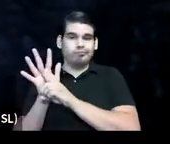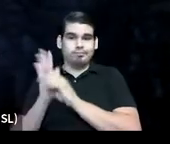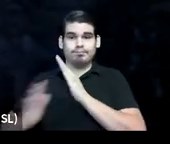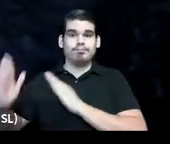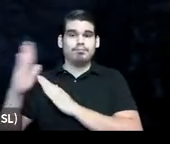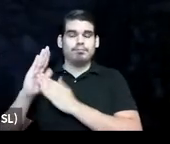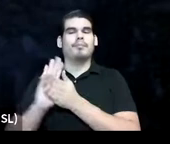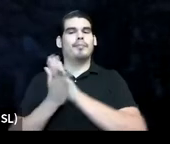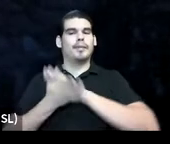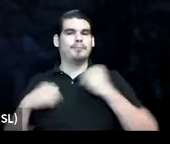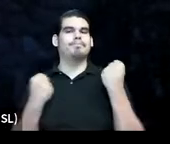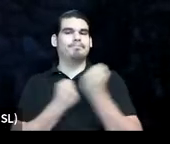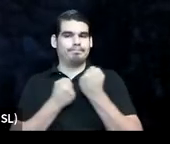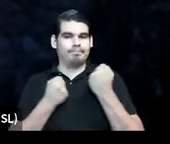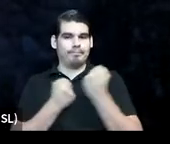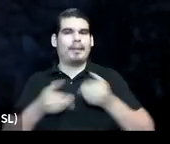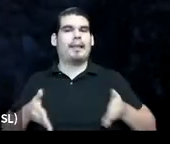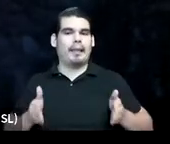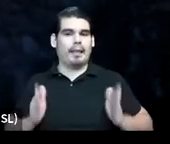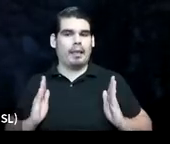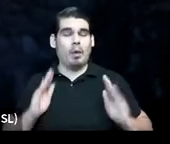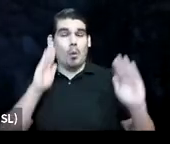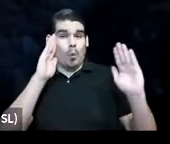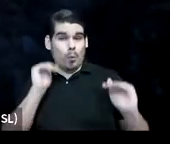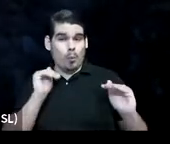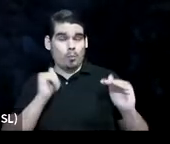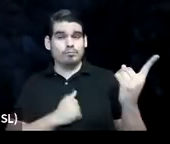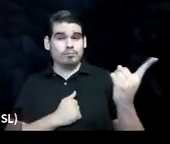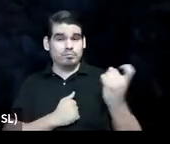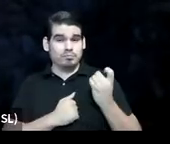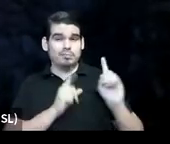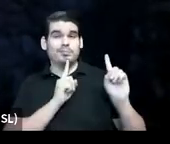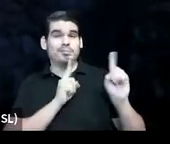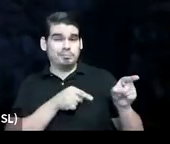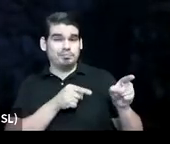Franly Rivera: Kind of them. Thank you. I am still a little confused. Just like when it comes to